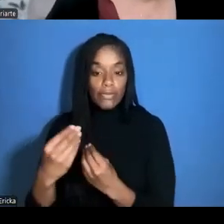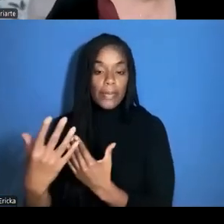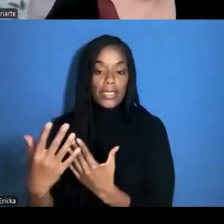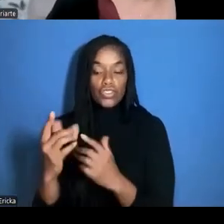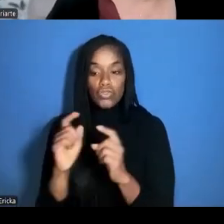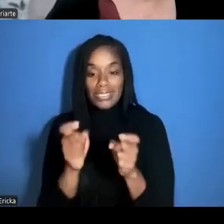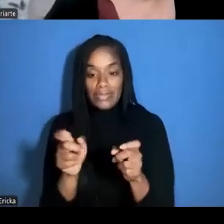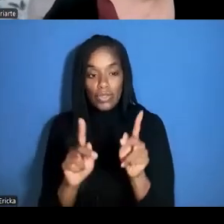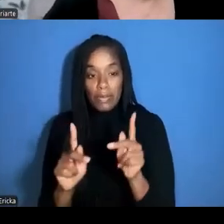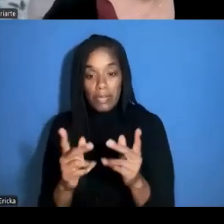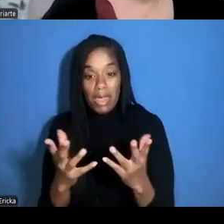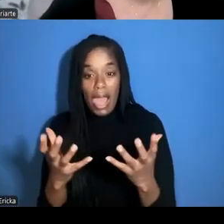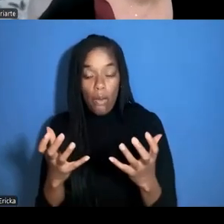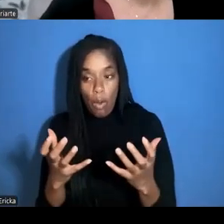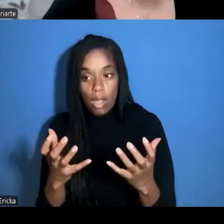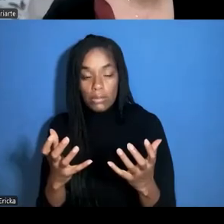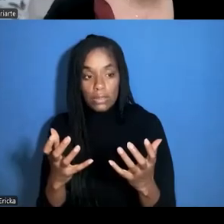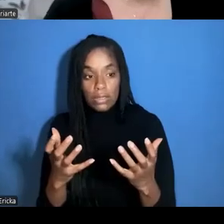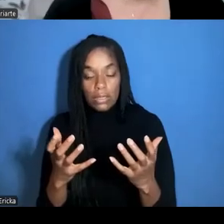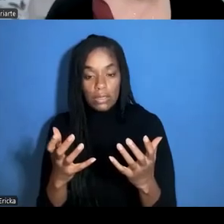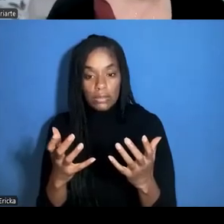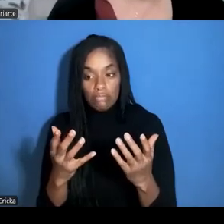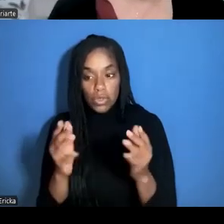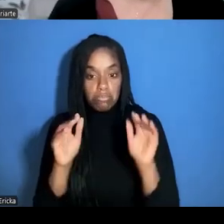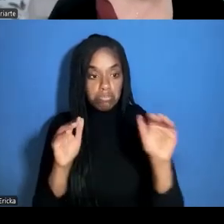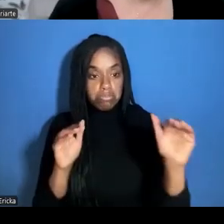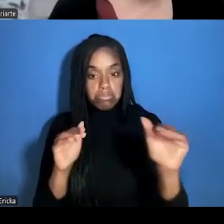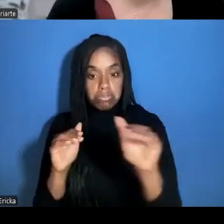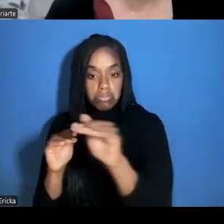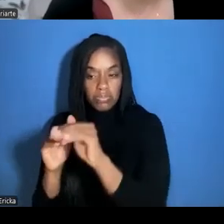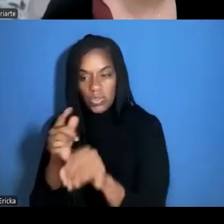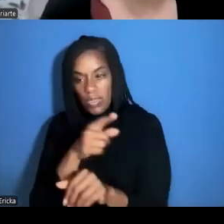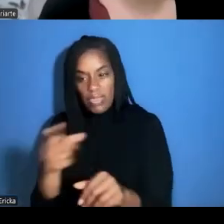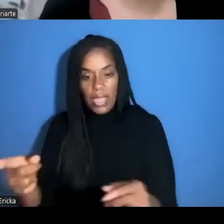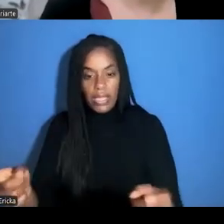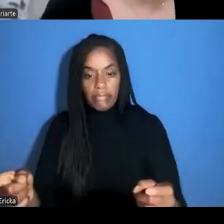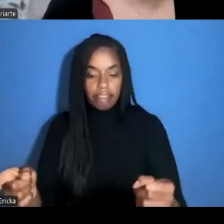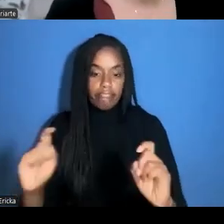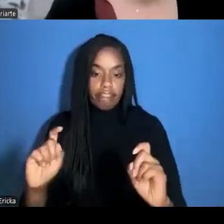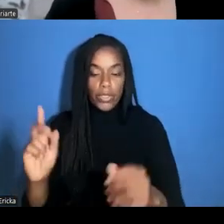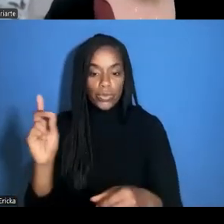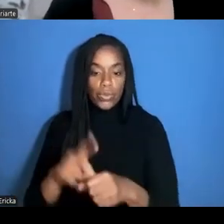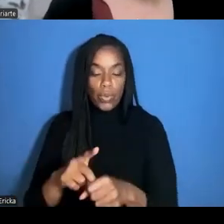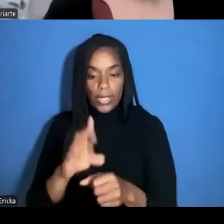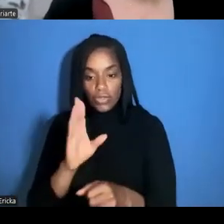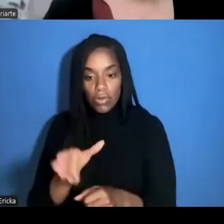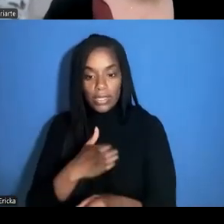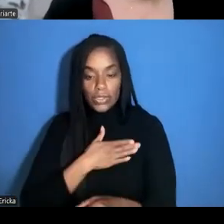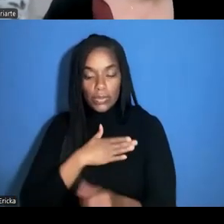I want to get this information so that they can make contributions directly into my CalAble account.